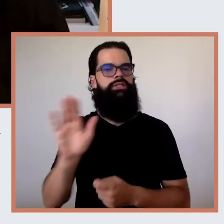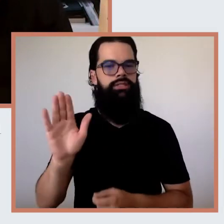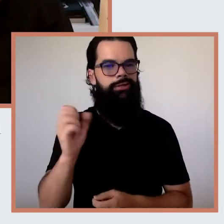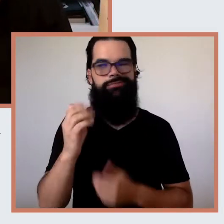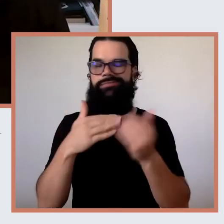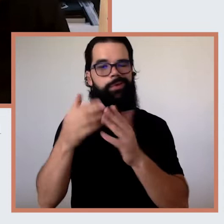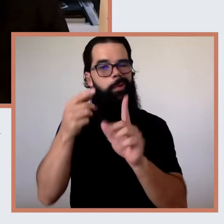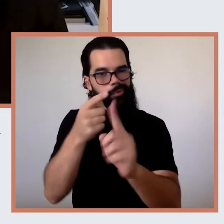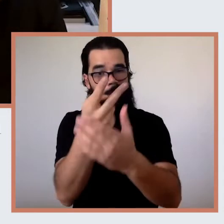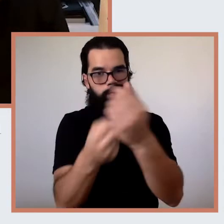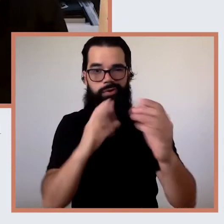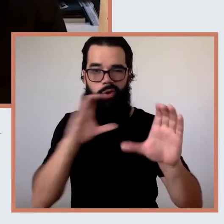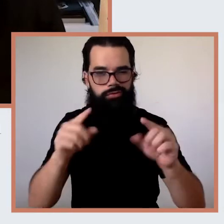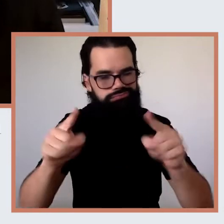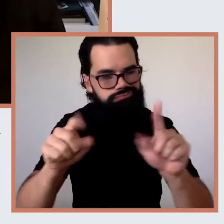that I know that both of you are doing it, so.